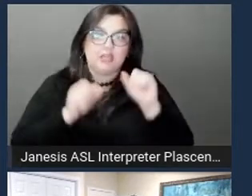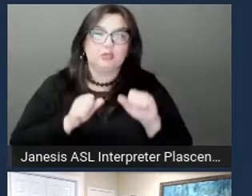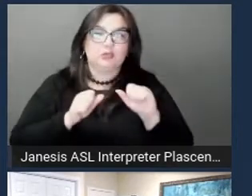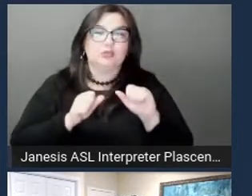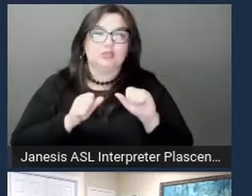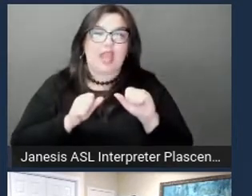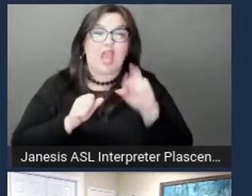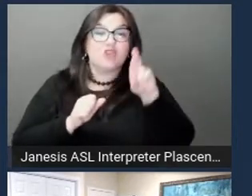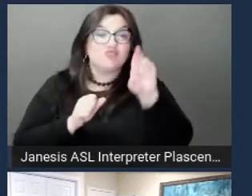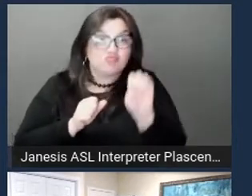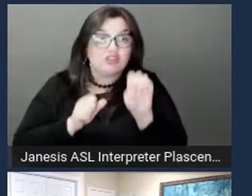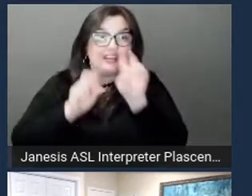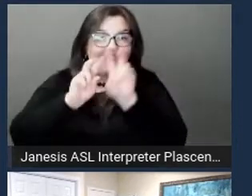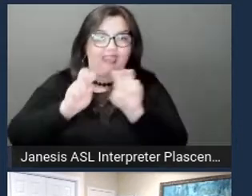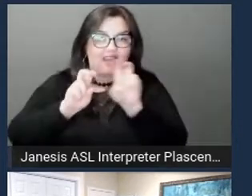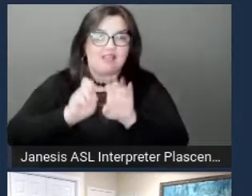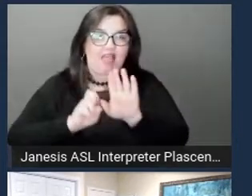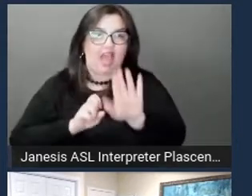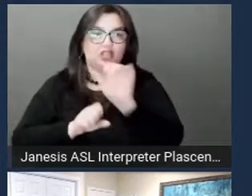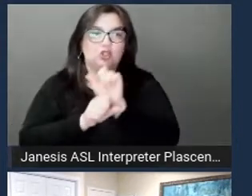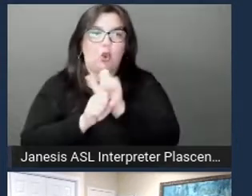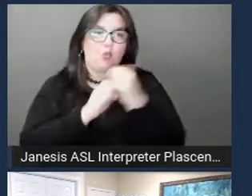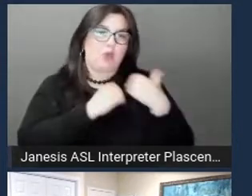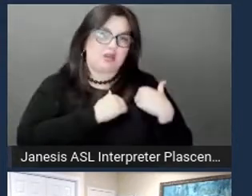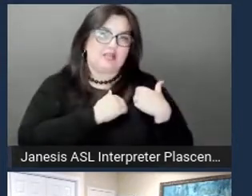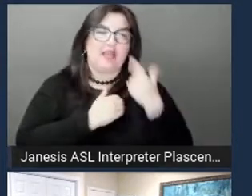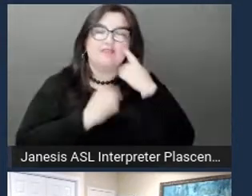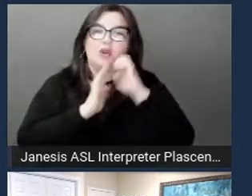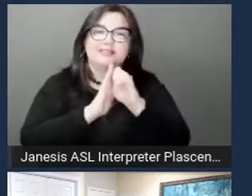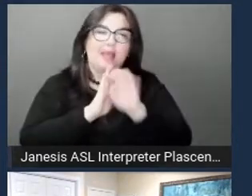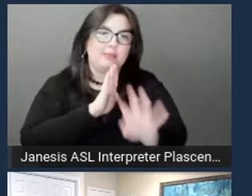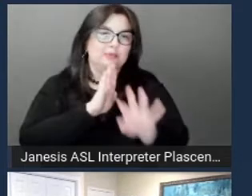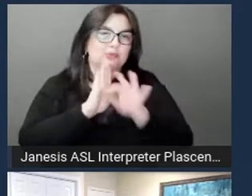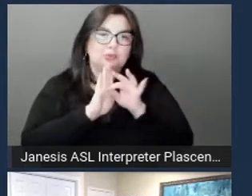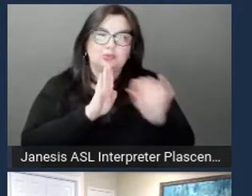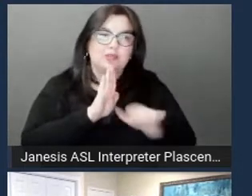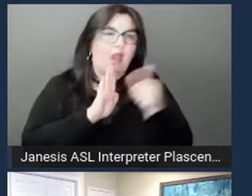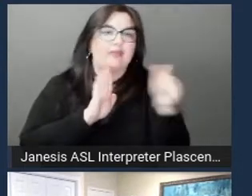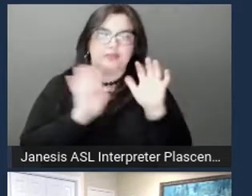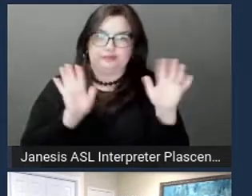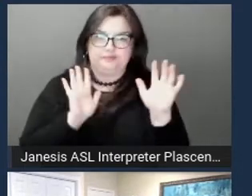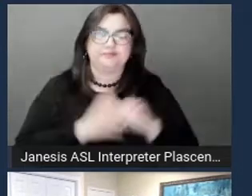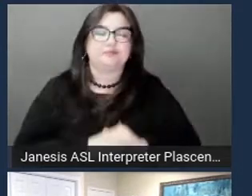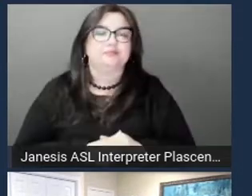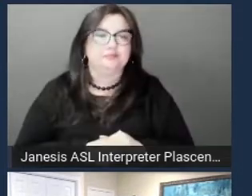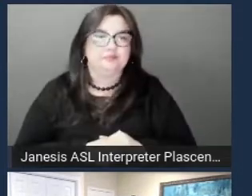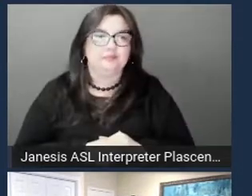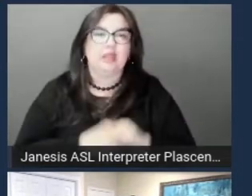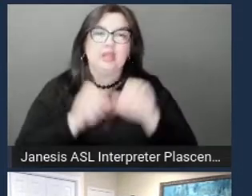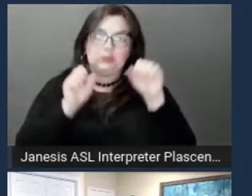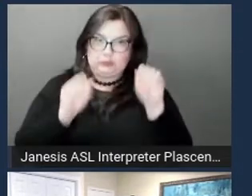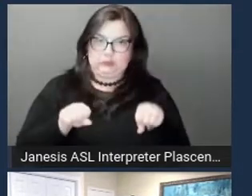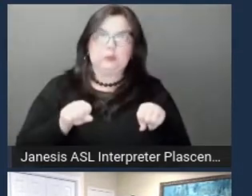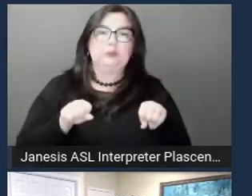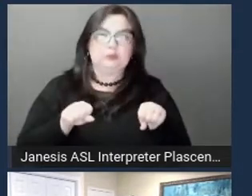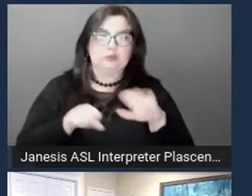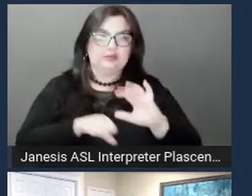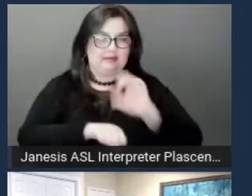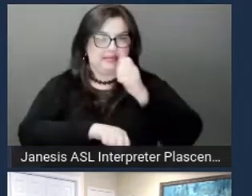If you choose, let's say, any other preference, you wanted to choose any other preference, you can set it as a preference here